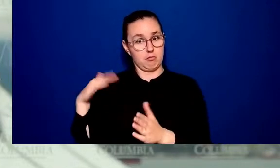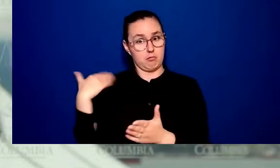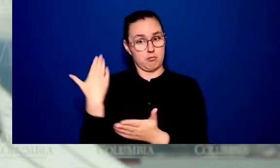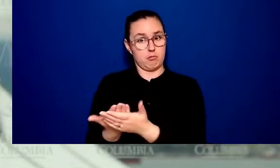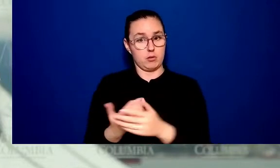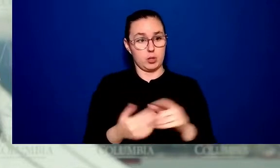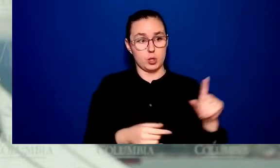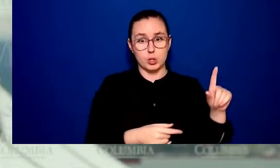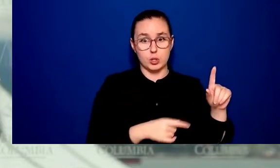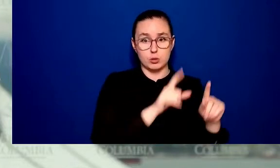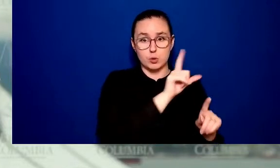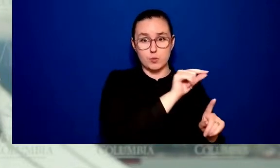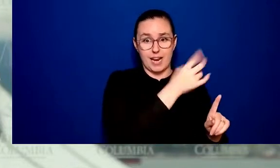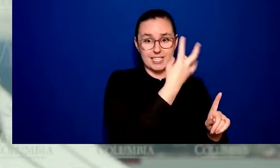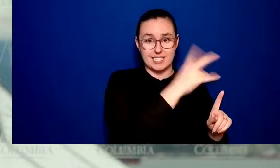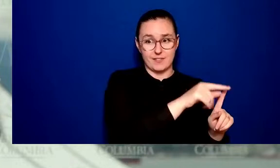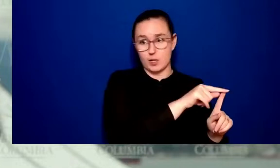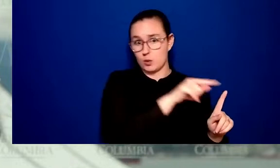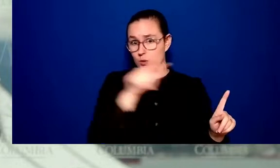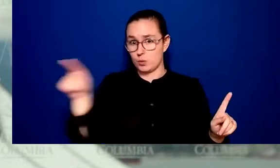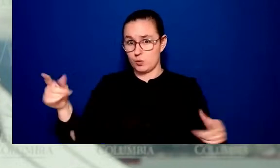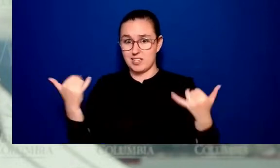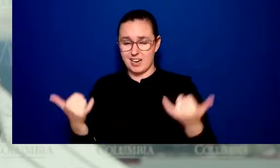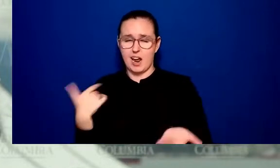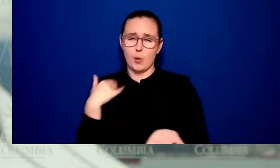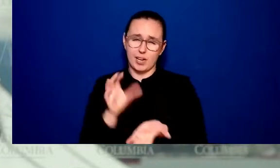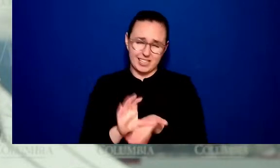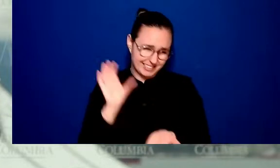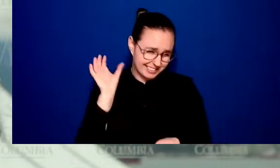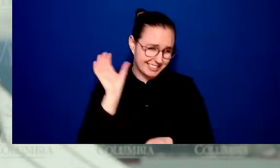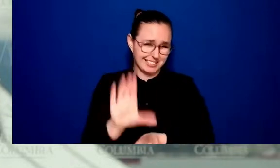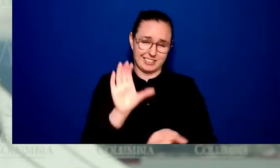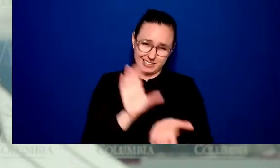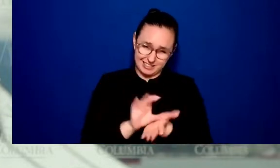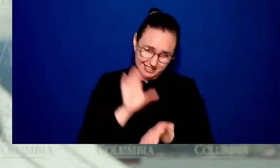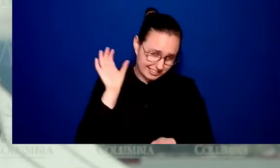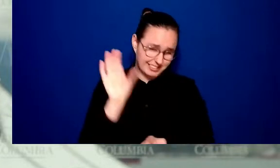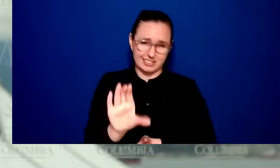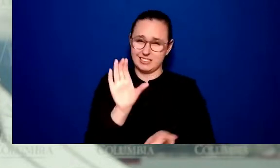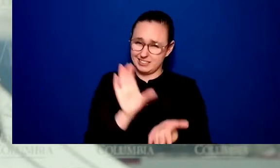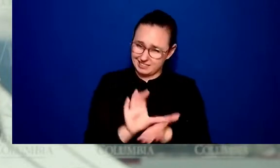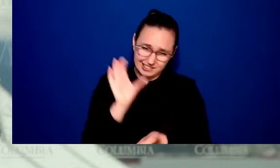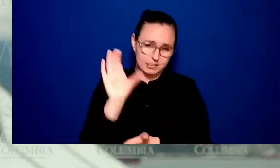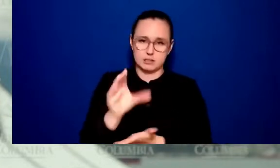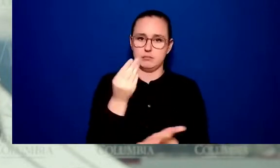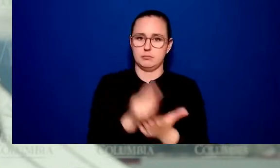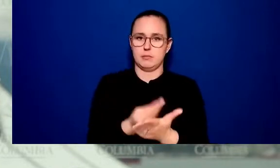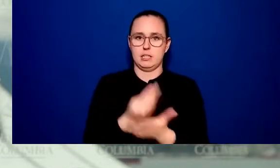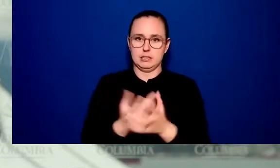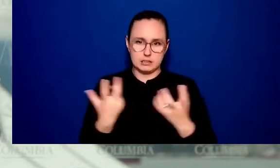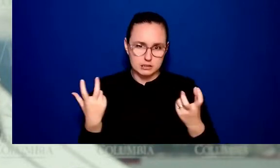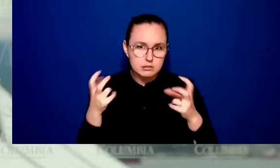massive new resources that the CHS with the exception of mental health and addictions, it's received the largest